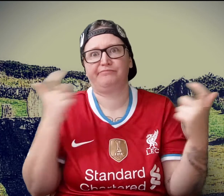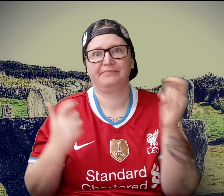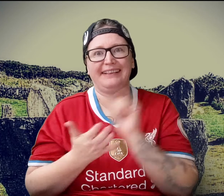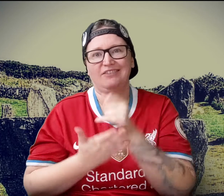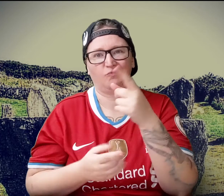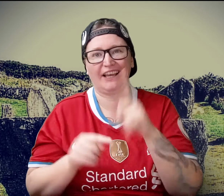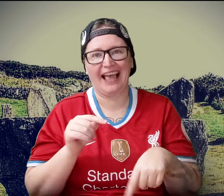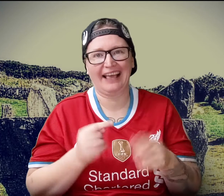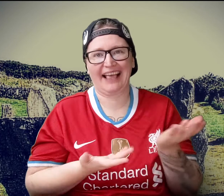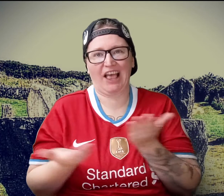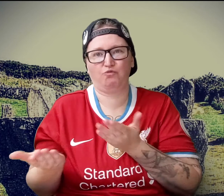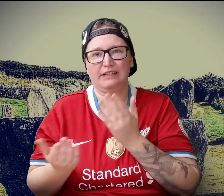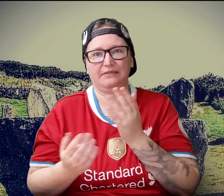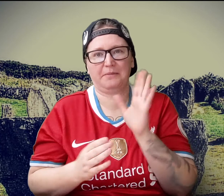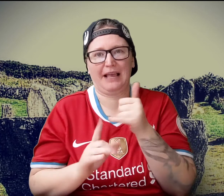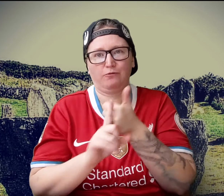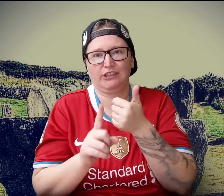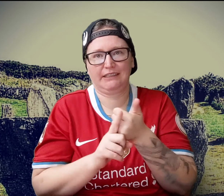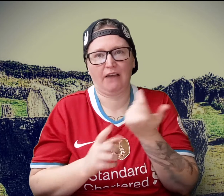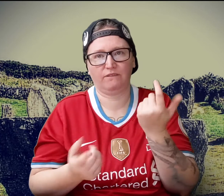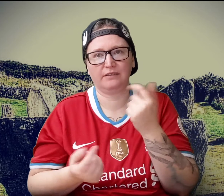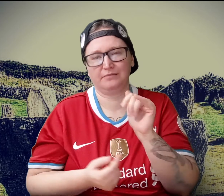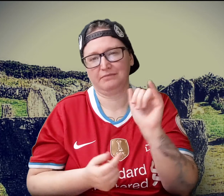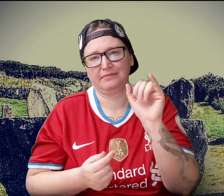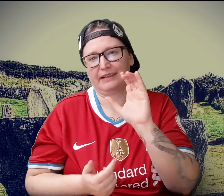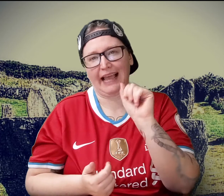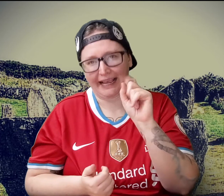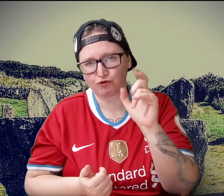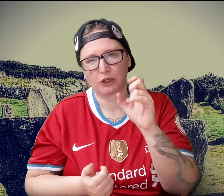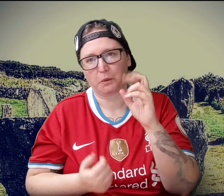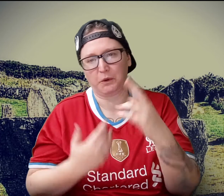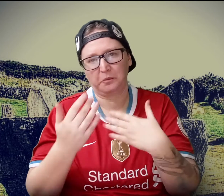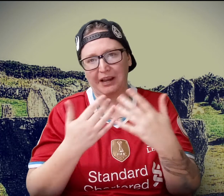that means it's something bigger that you can't carry by yourself so that'd be like